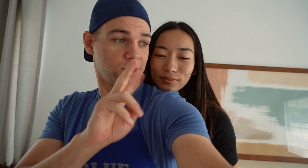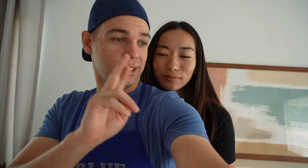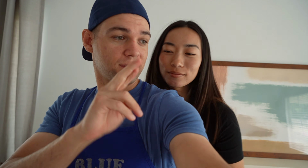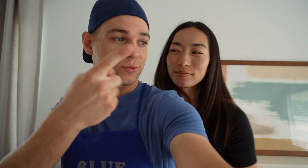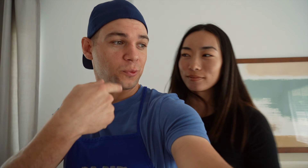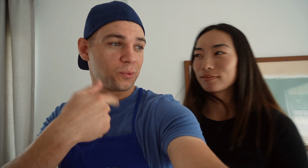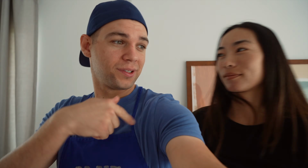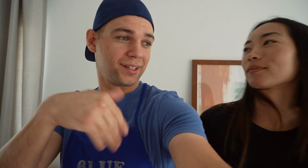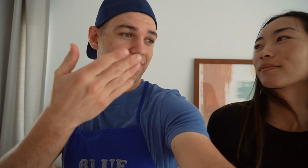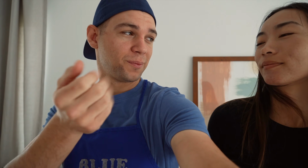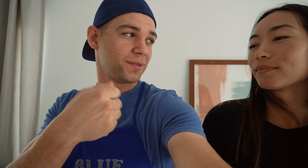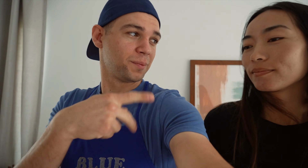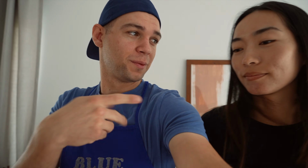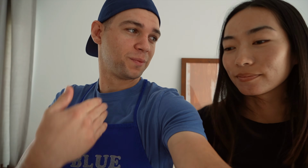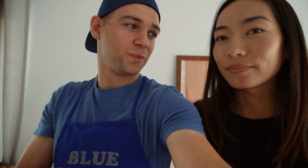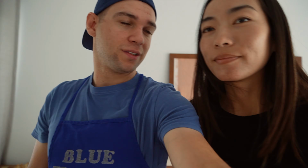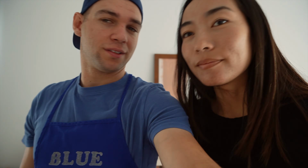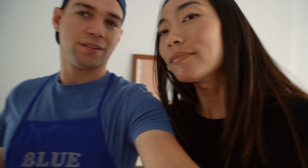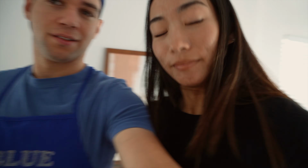R: ready to show me how to make pumpkin bread?